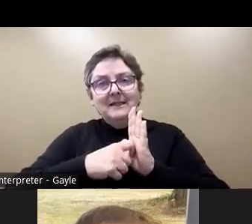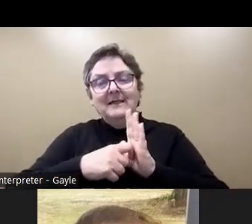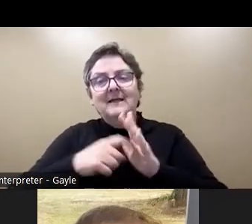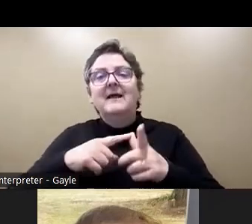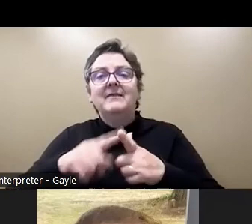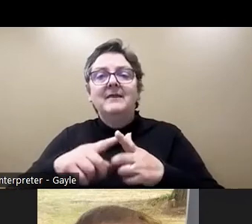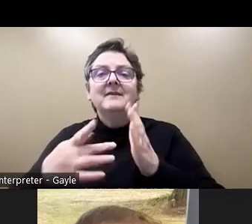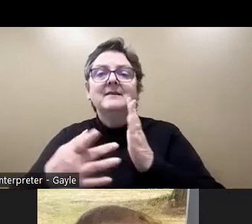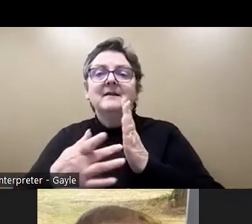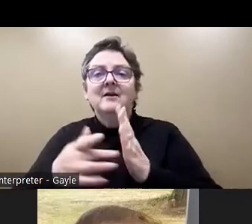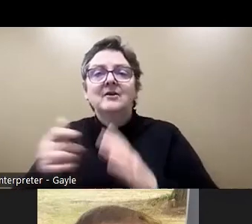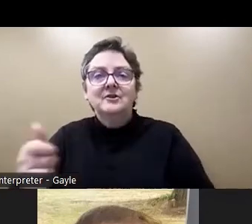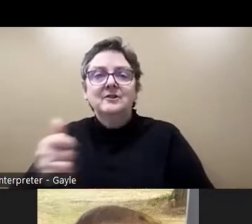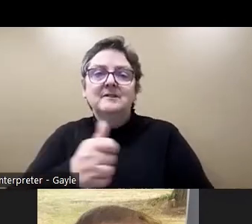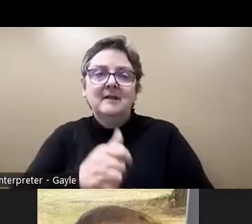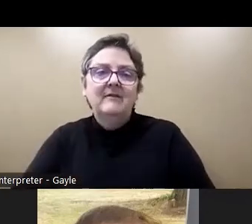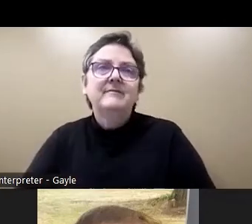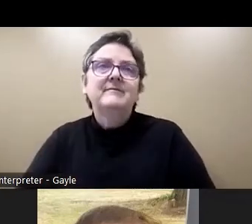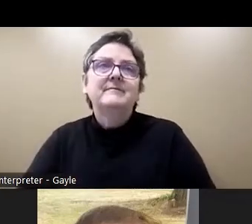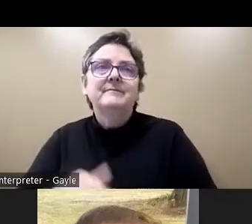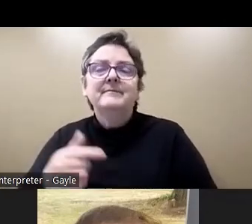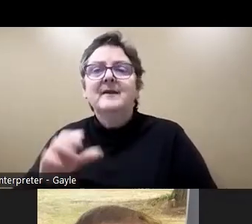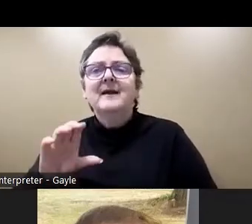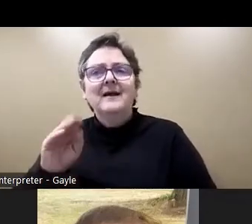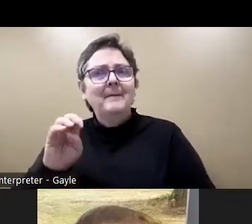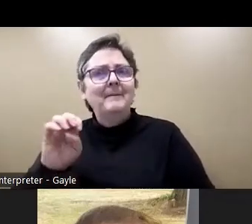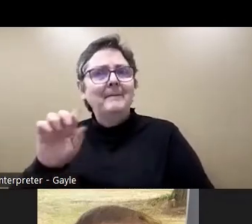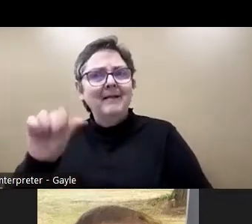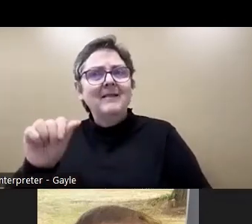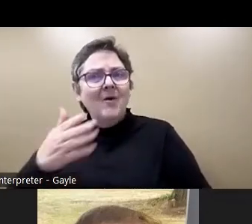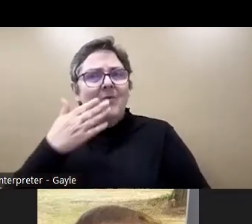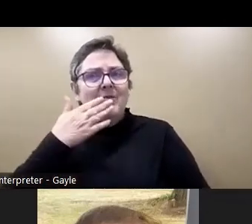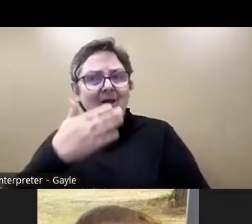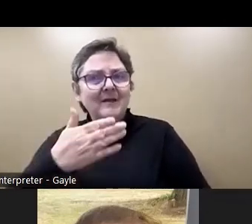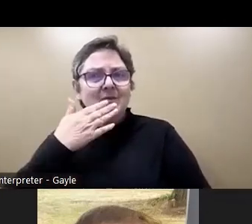Yes. Thank you, Matt. That was an extremely relevant. Yeah, and it's very,